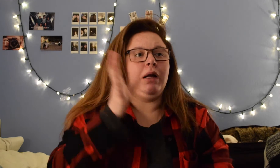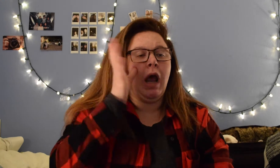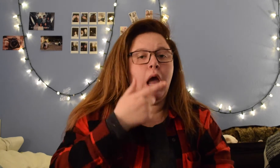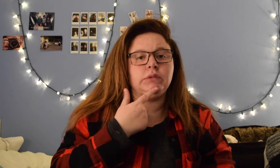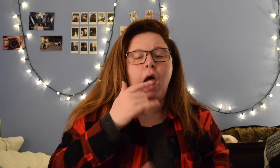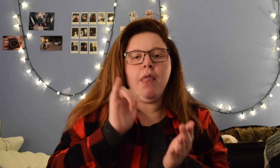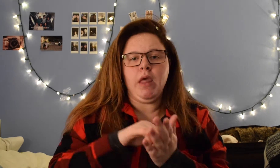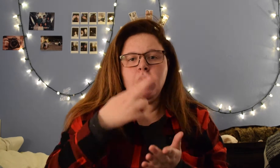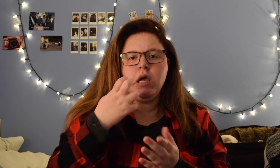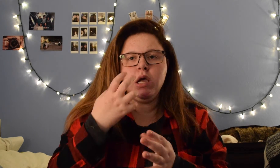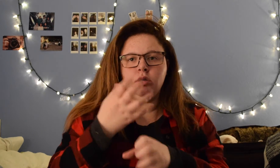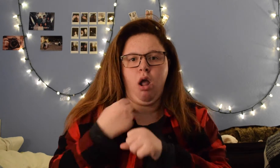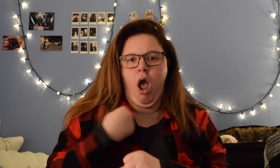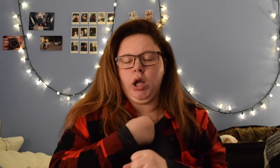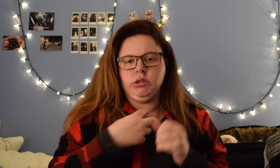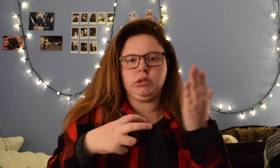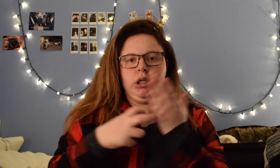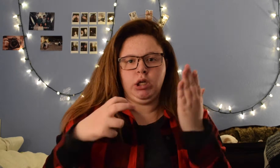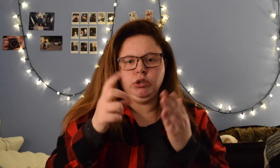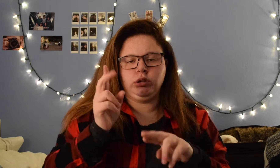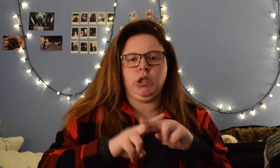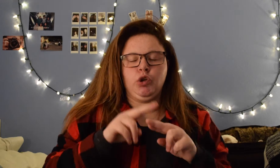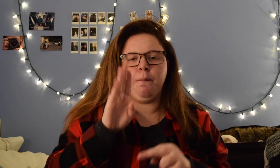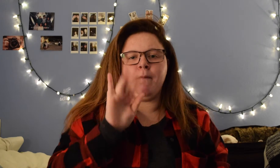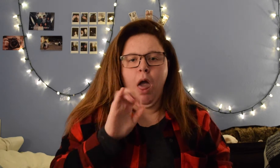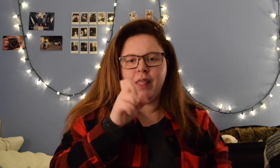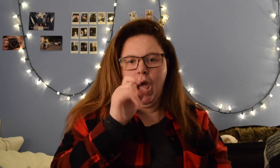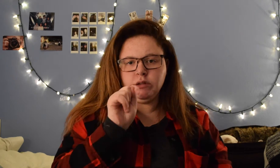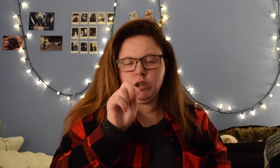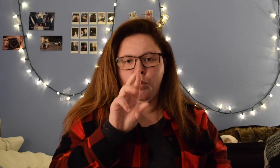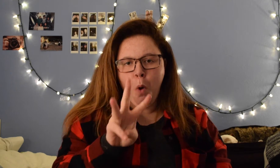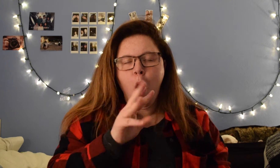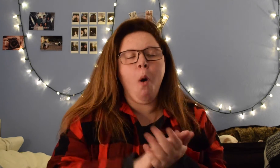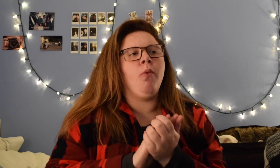My dad told me that he got the seats by the exit row